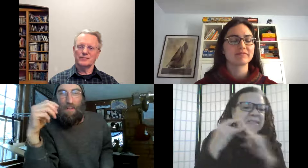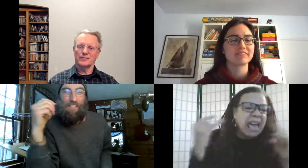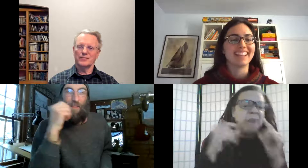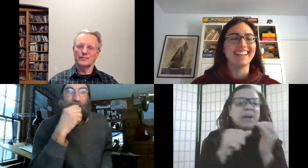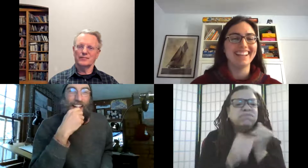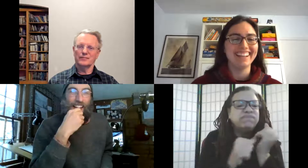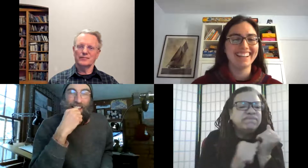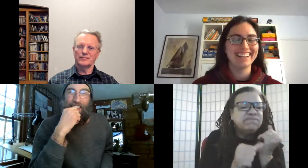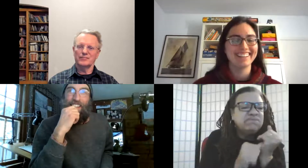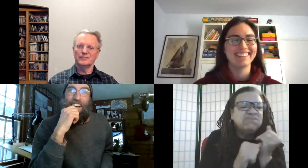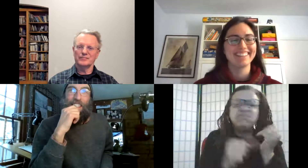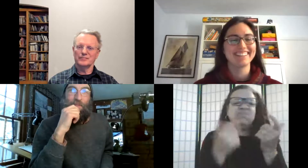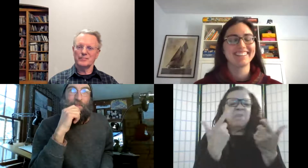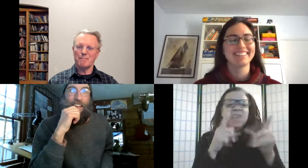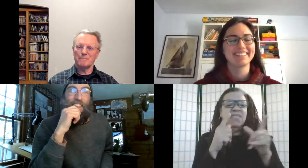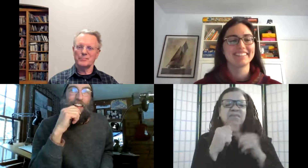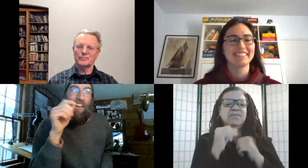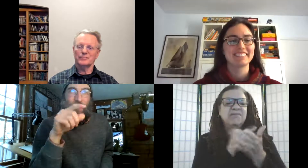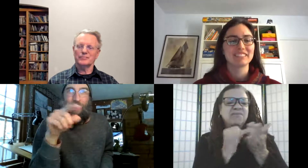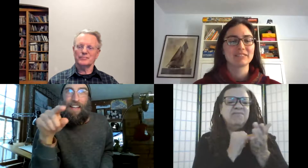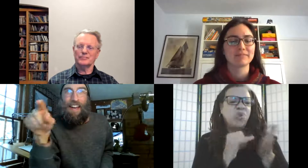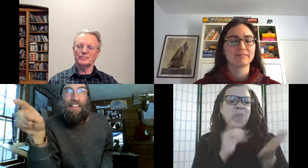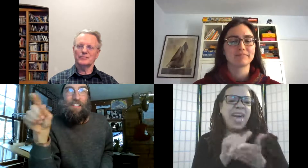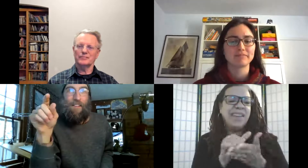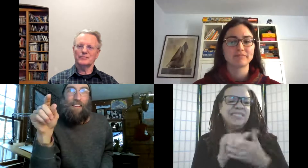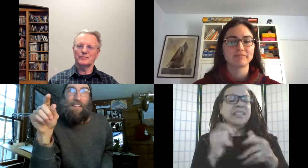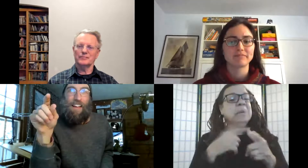who wants to read that? Um, and then, once I got into it I realized: